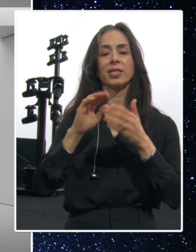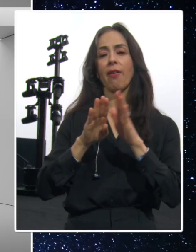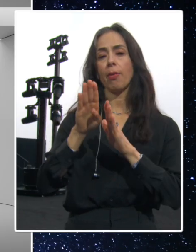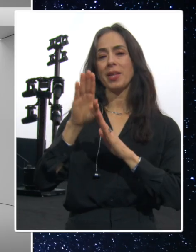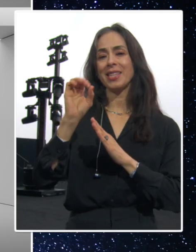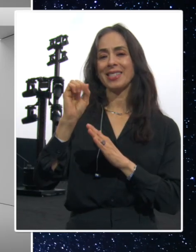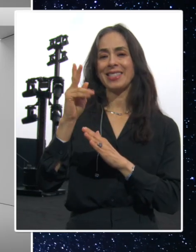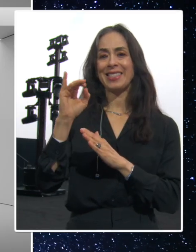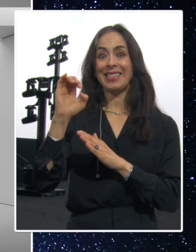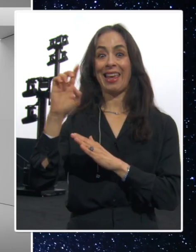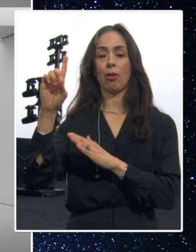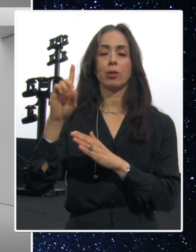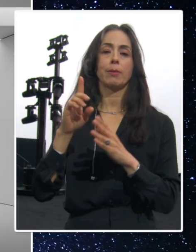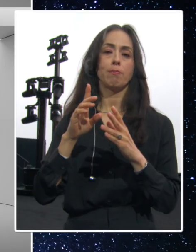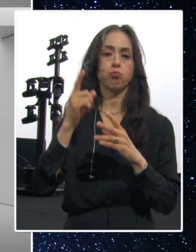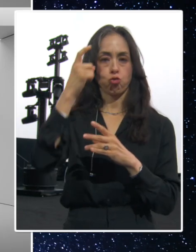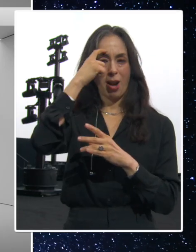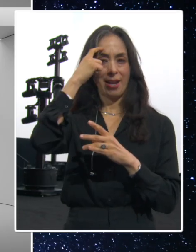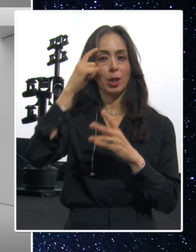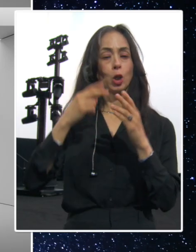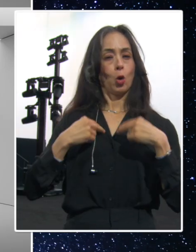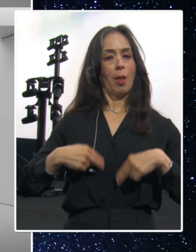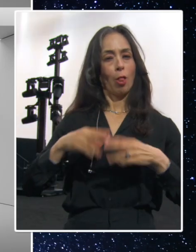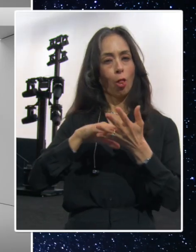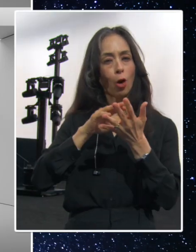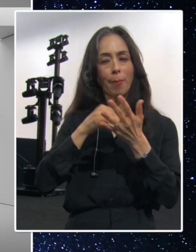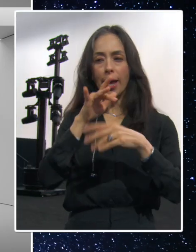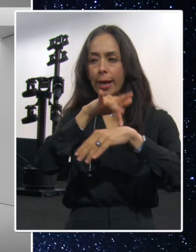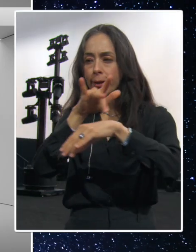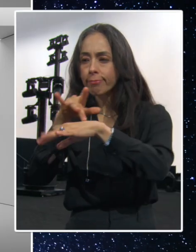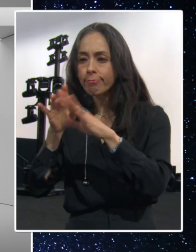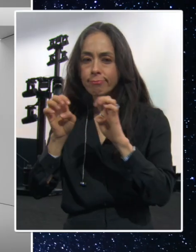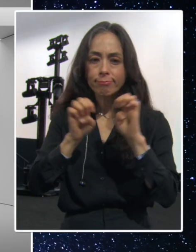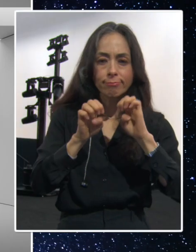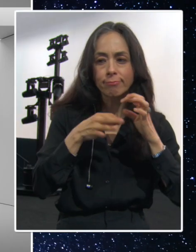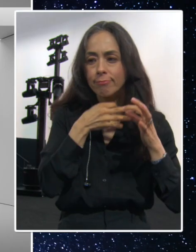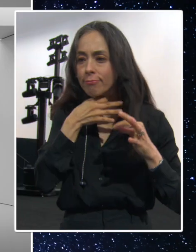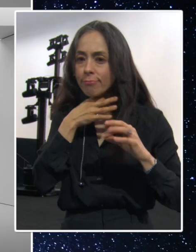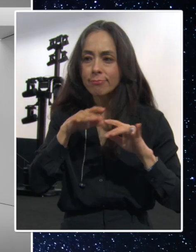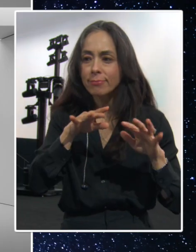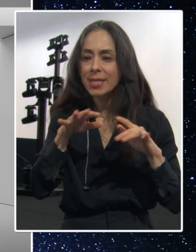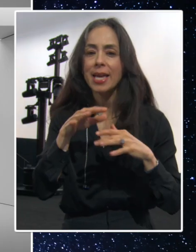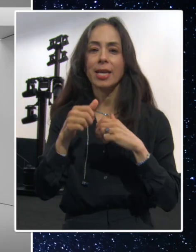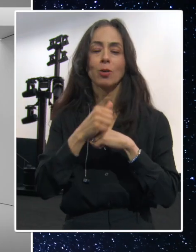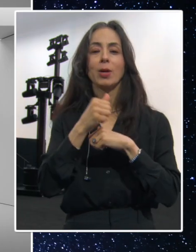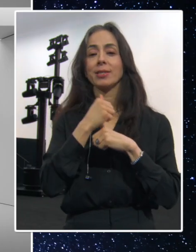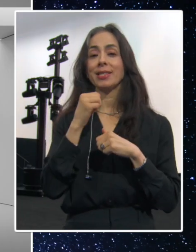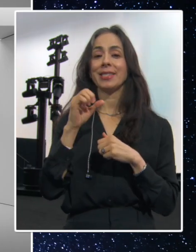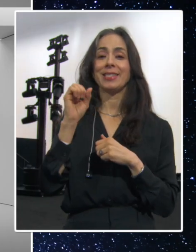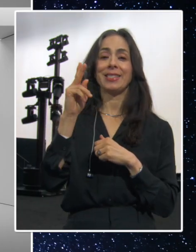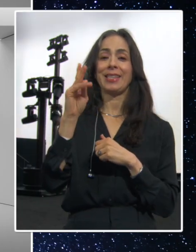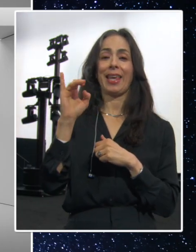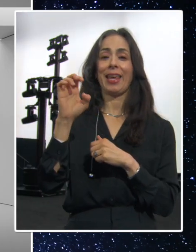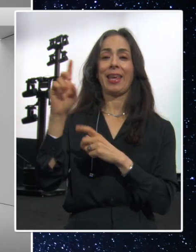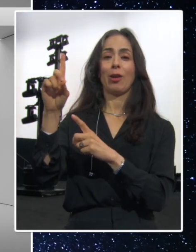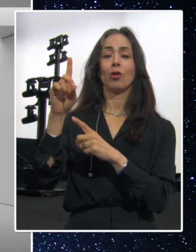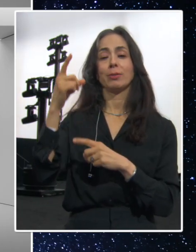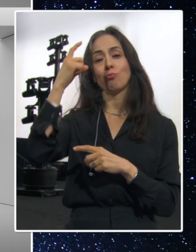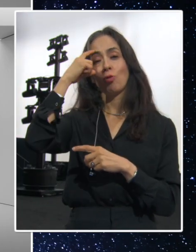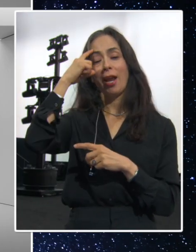Humans learn by exploring and taking risks to understand how the world works. The Skilled Brain learns the way humans do.